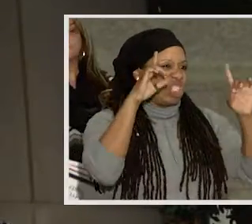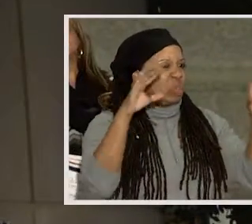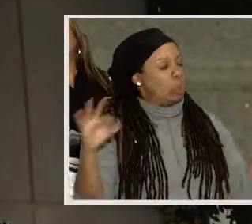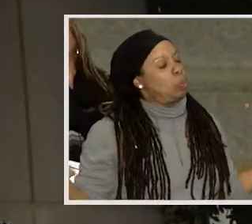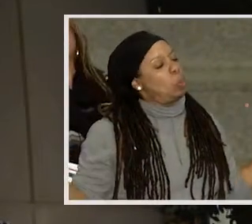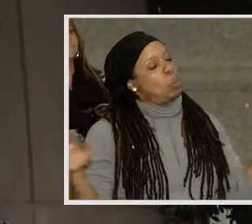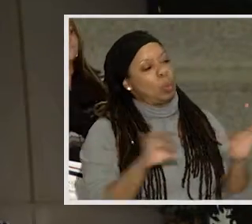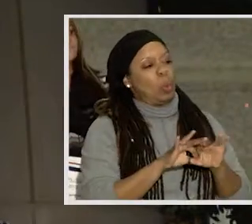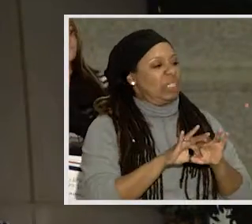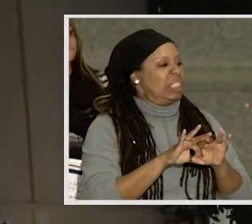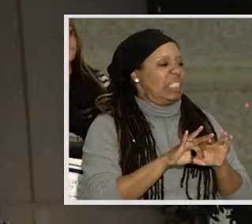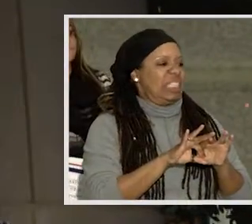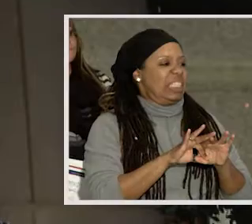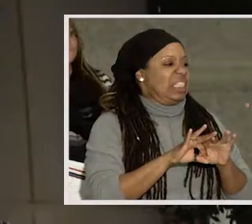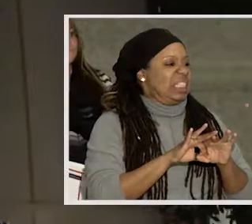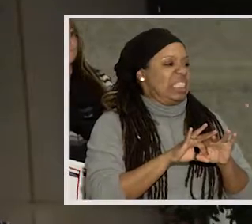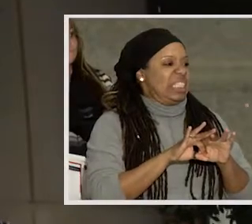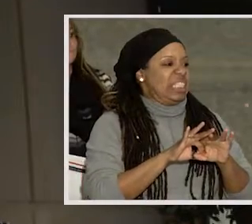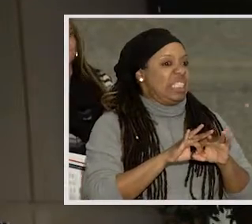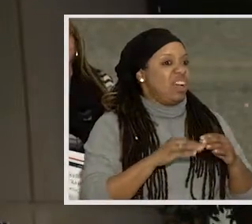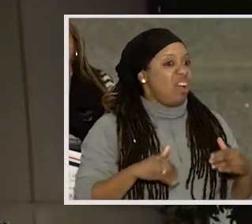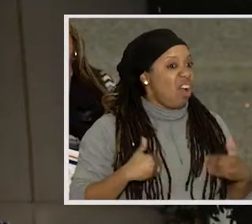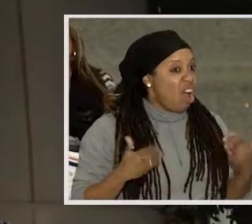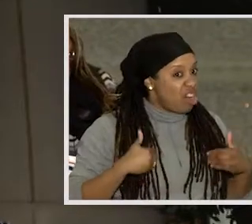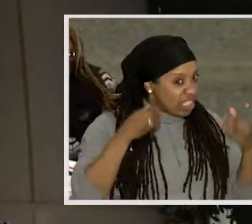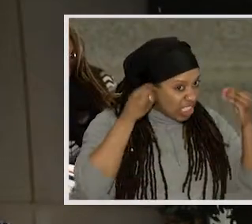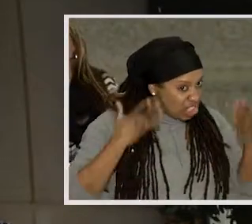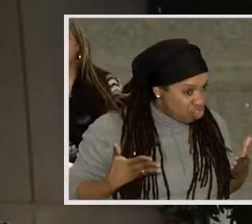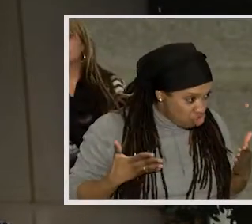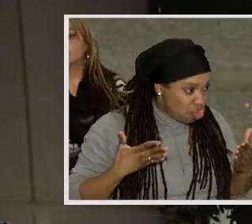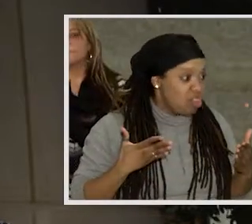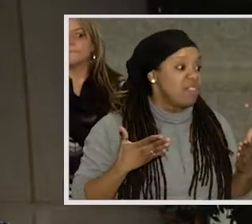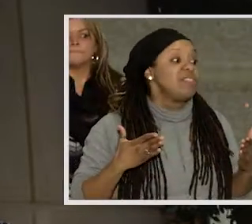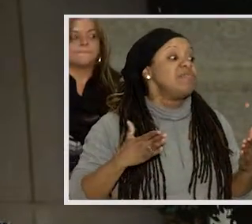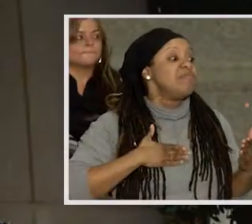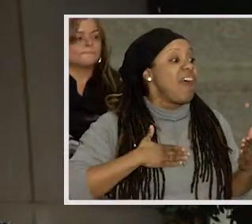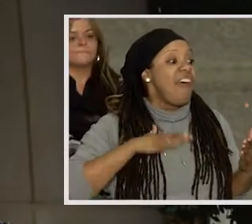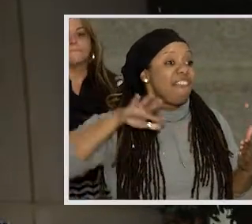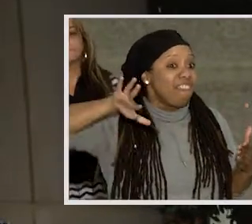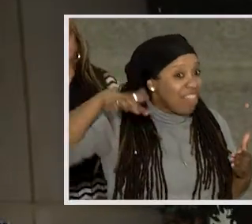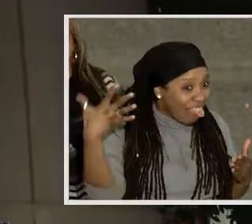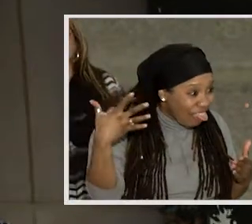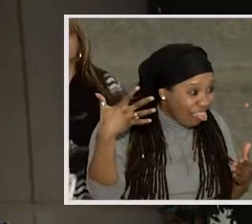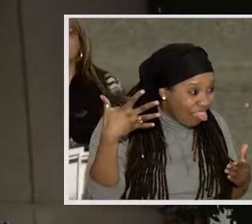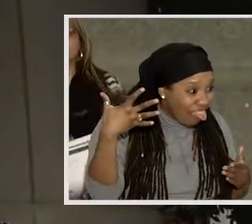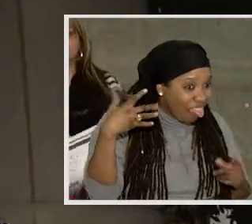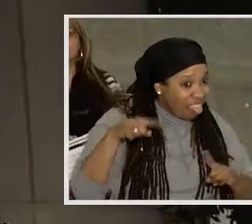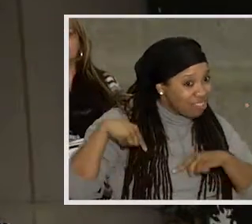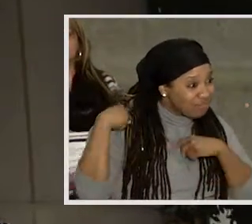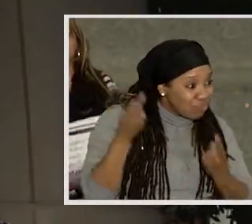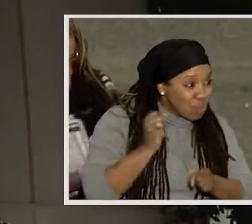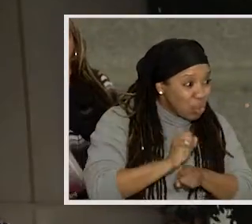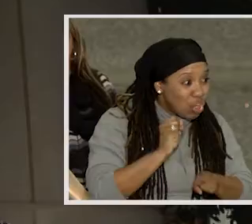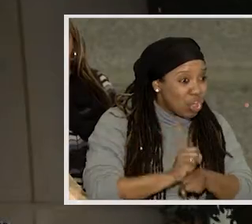ITS FEET MOST RECENTLY MAYOR BOWSER GAVE A CONTRACT PROPOSAL WHICH WAS WHOLLY INADEQUATE AND LAST NIGHT IN AN EMERGENCY